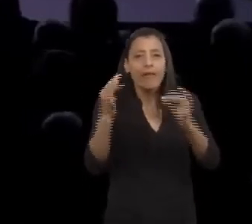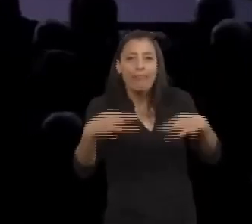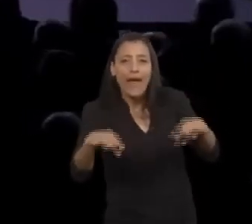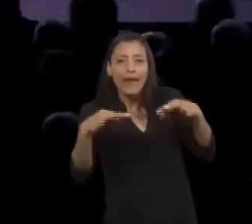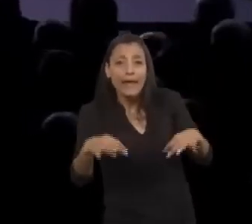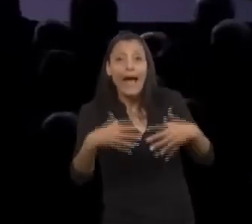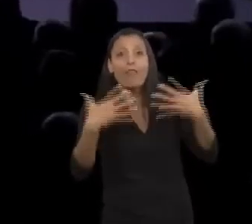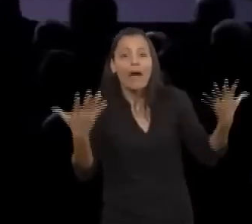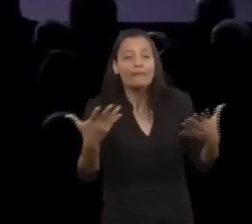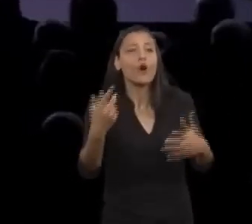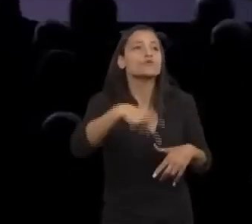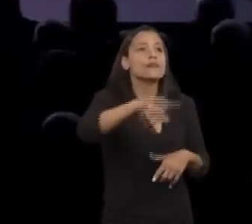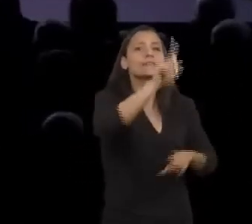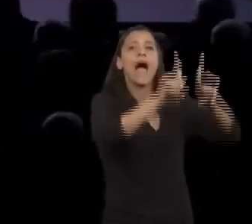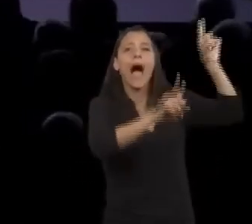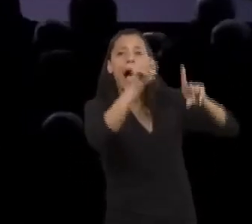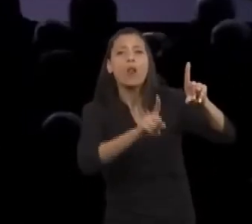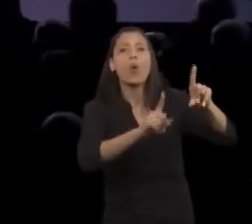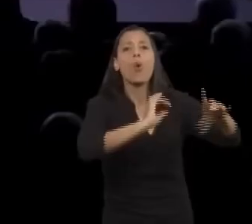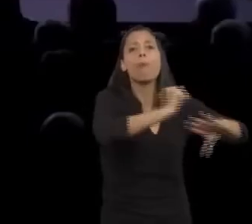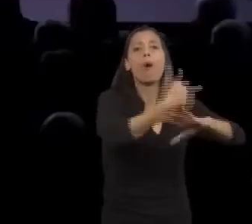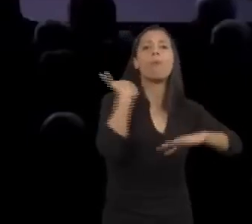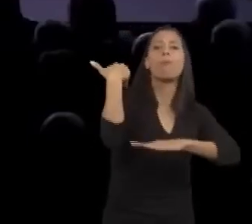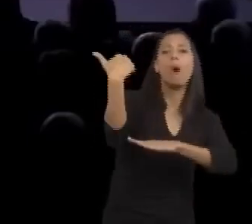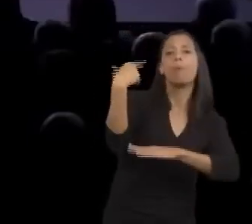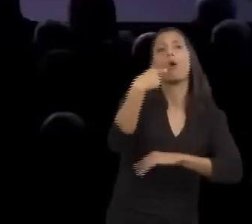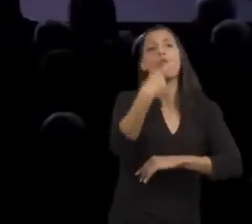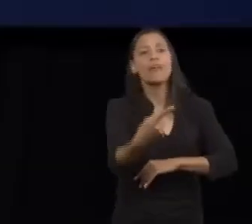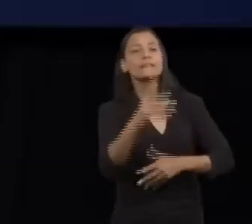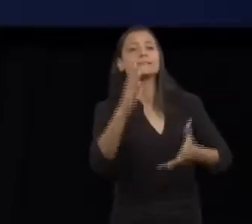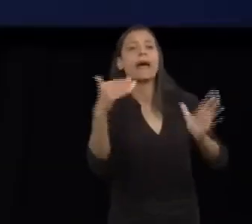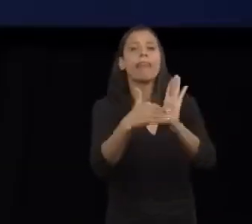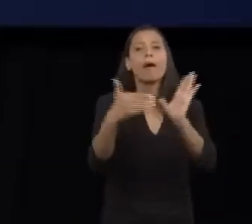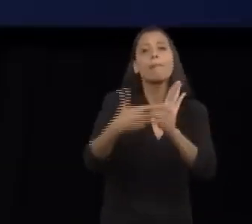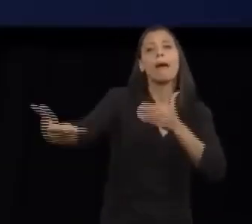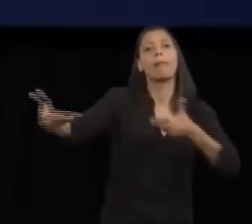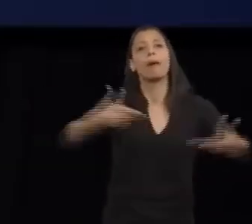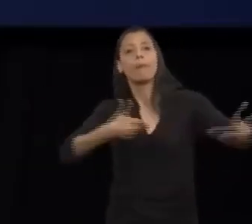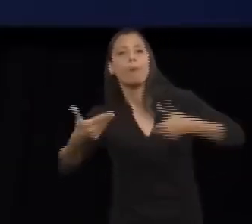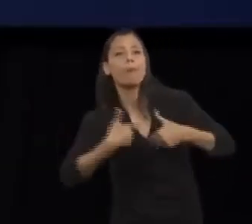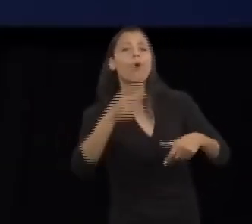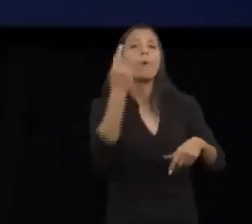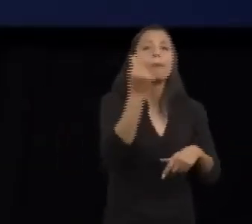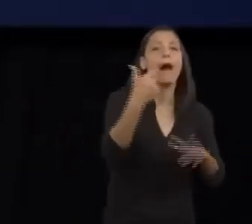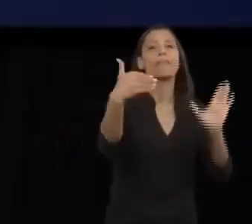when they assumed that the demand for money was a constant fraction of the income, they were not fools,